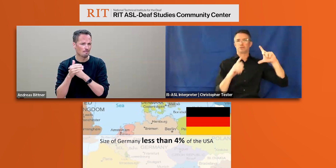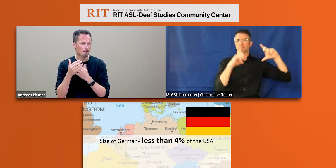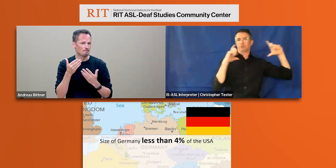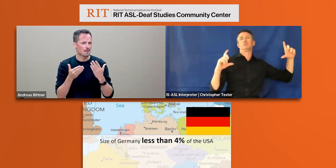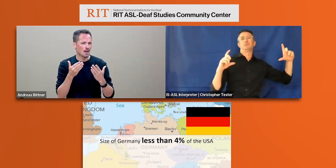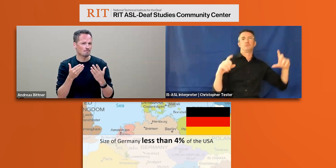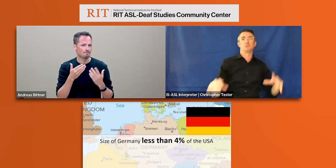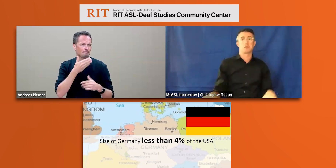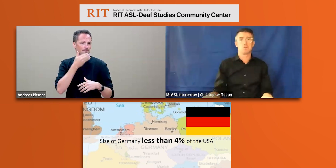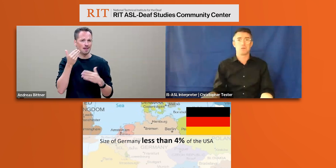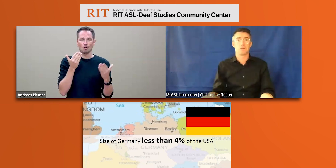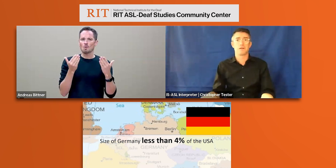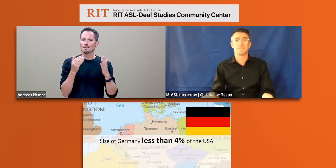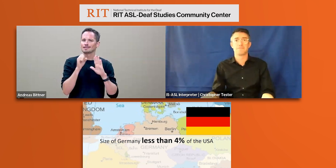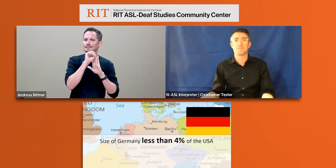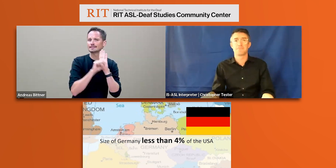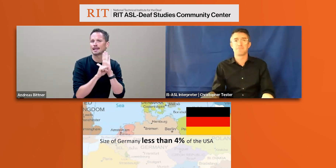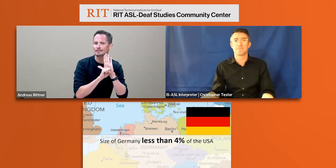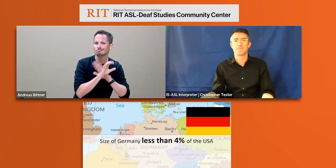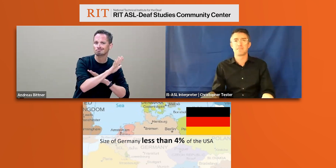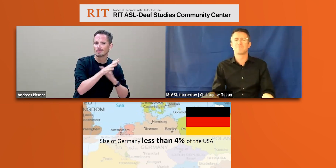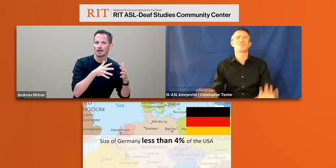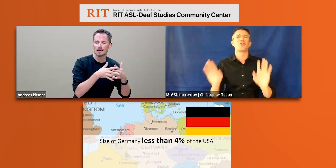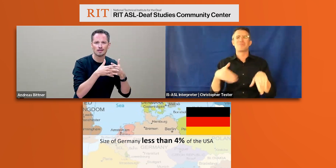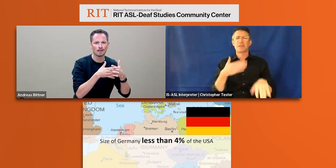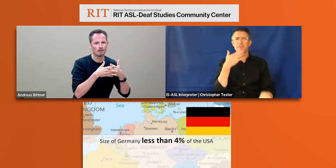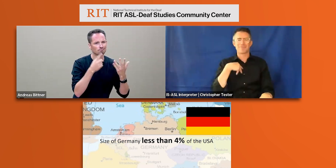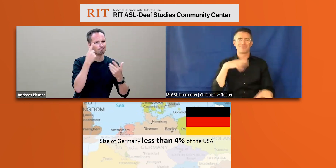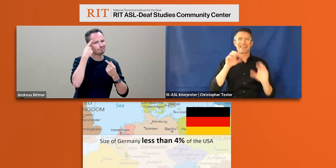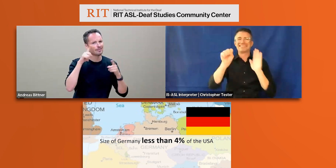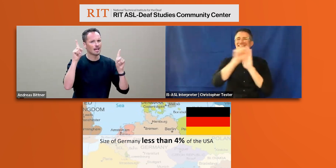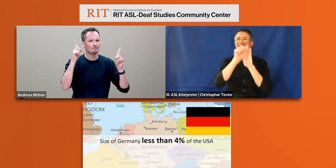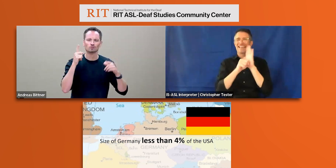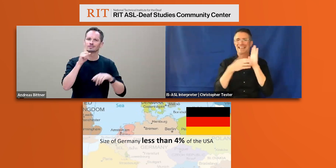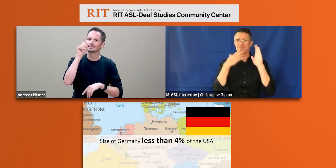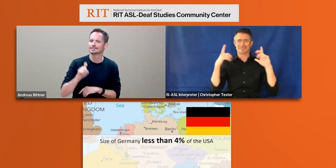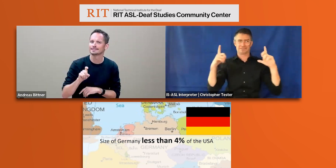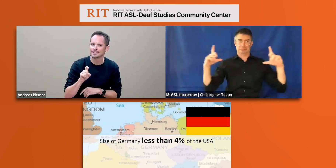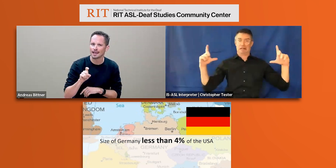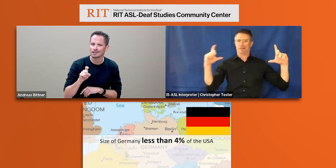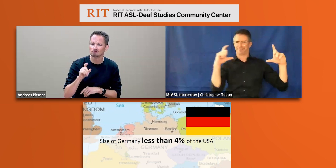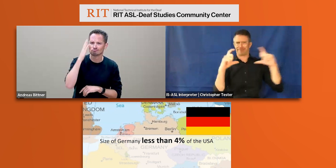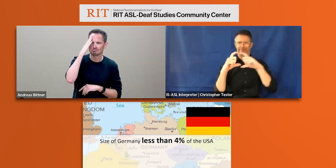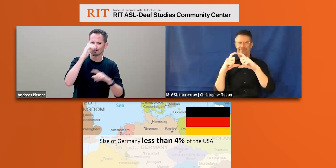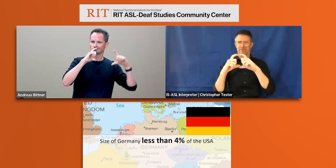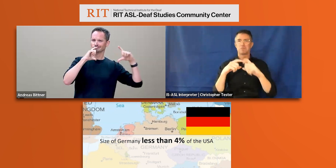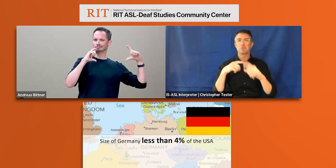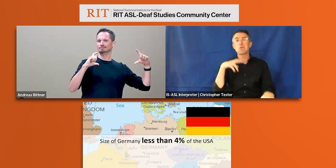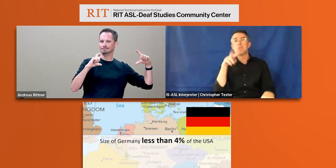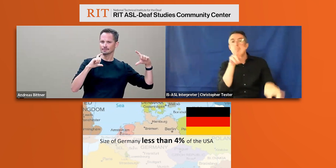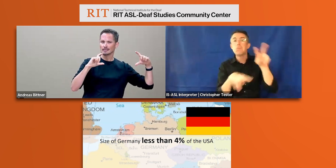So, Germany is 4%-- less than 4% of the USA.